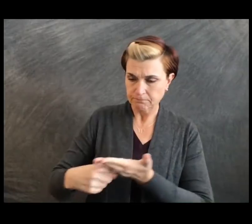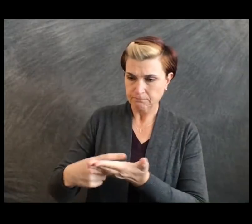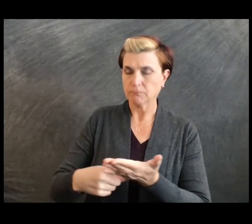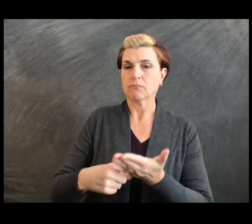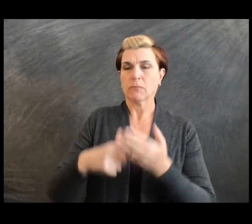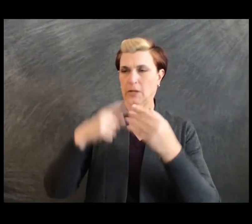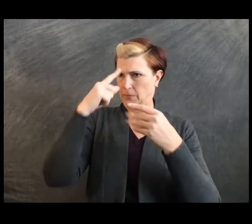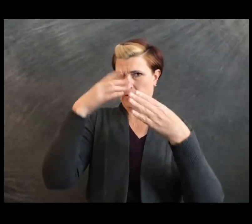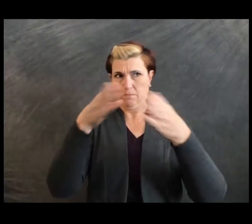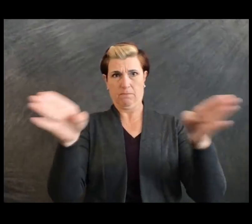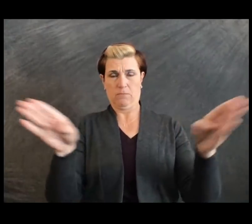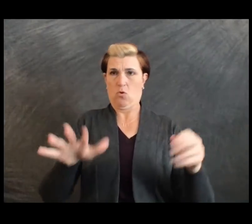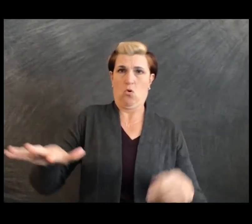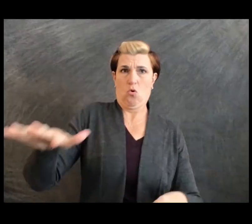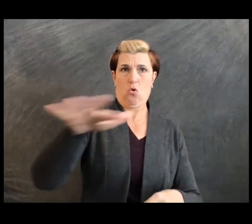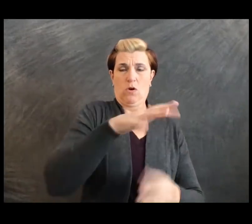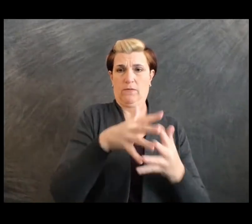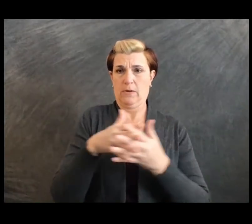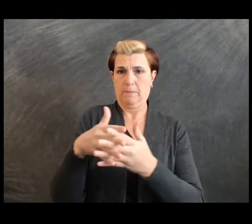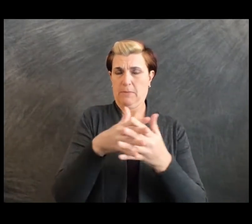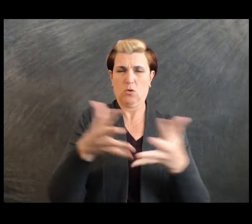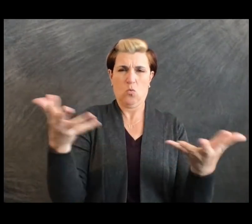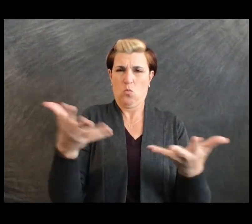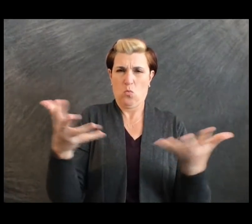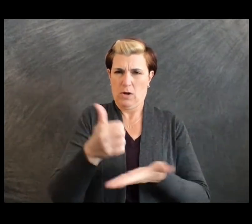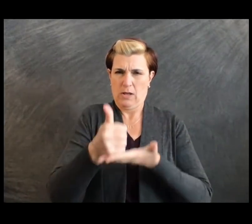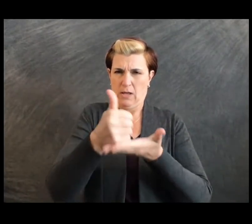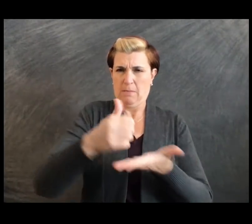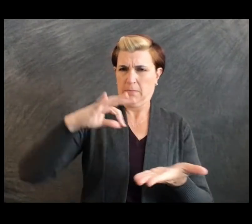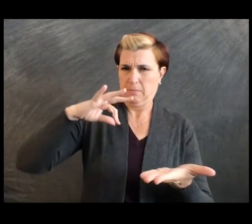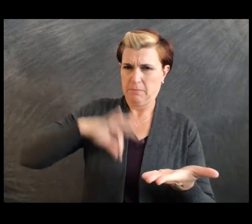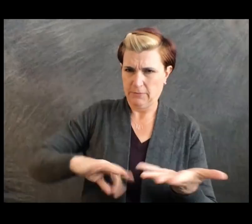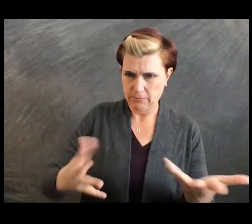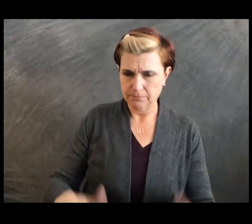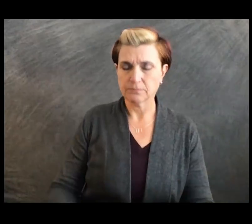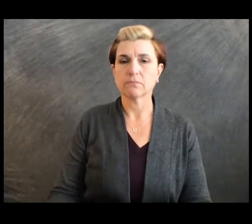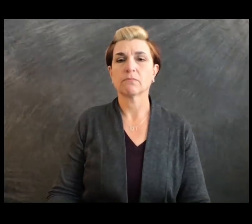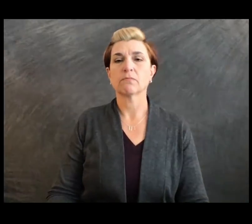the president describe one inspiring story after another at the way the